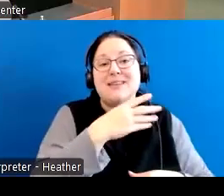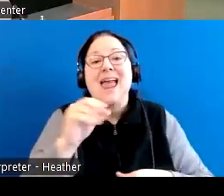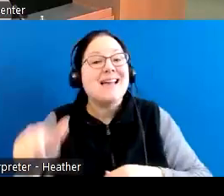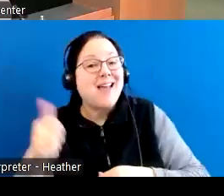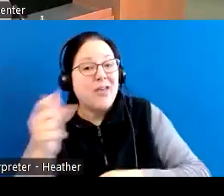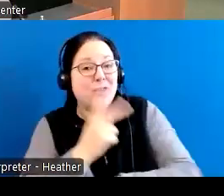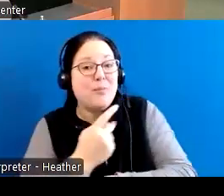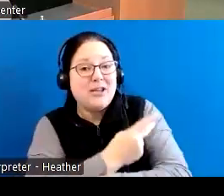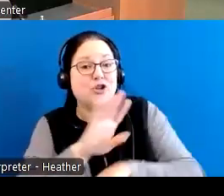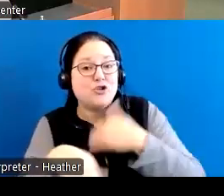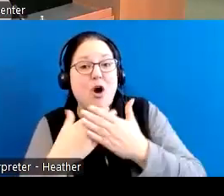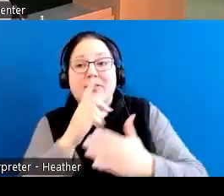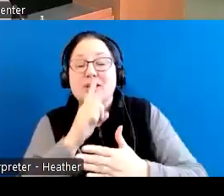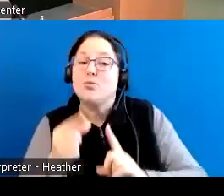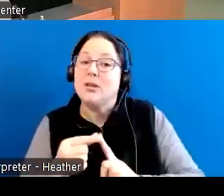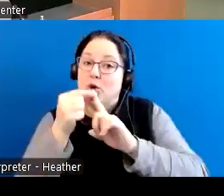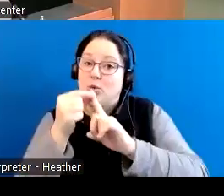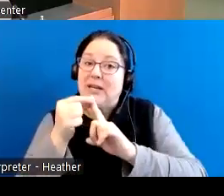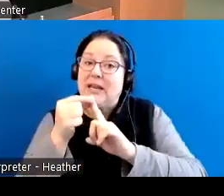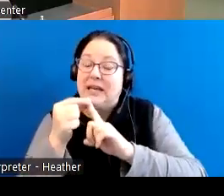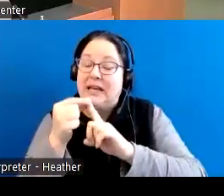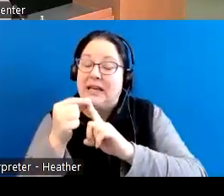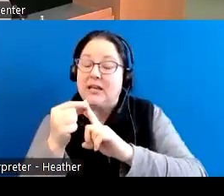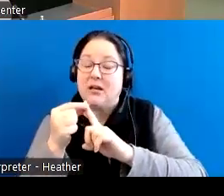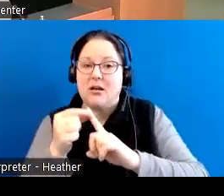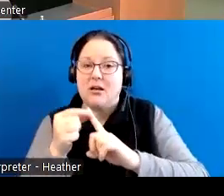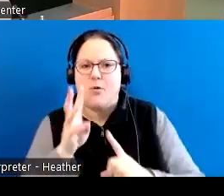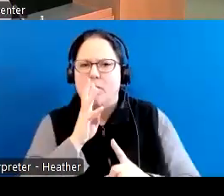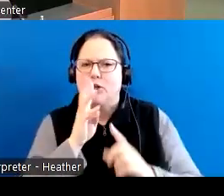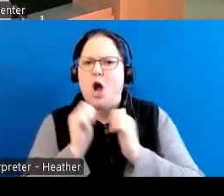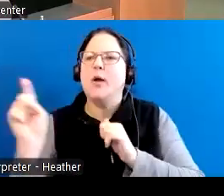which is a really unique as we talked to other uh children's psych units. That's a pretty unique